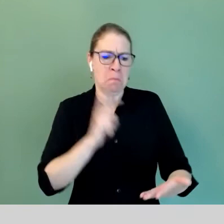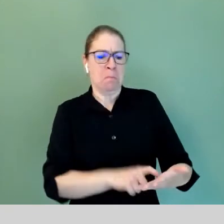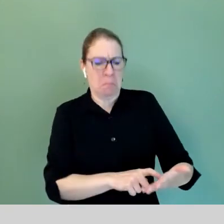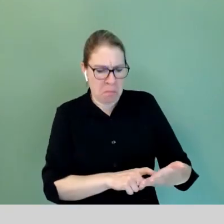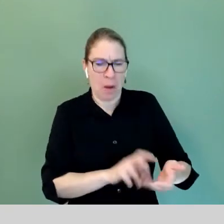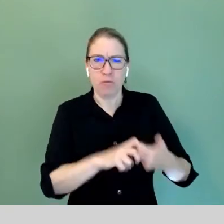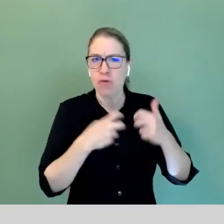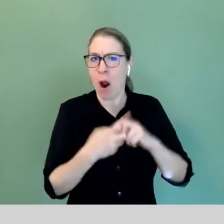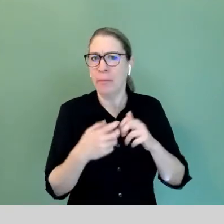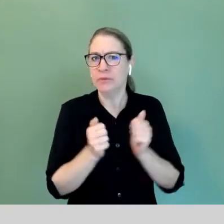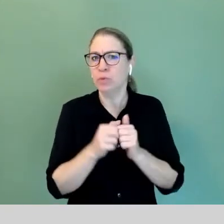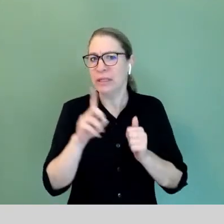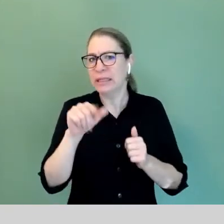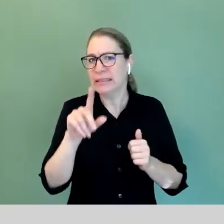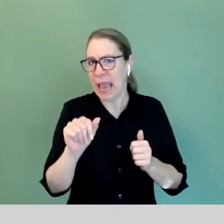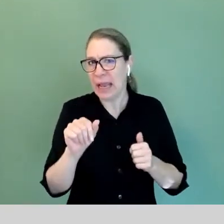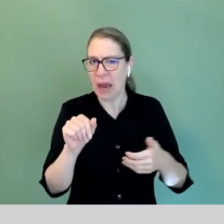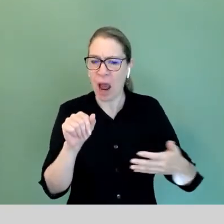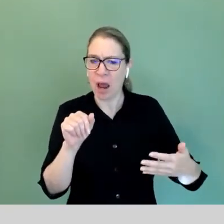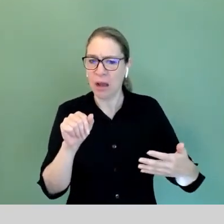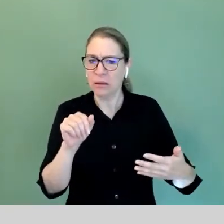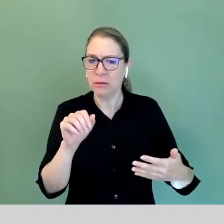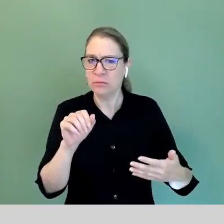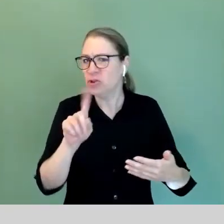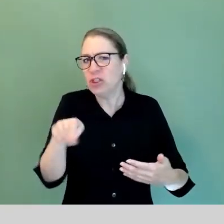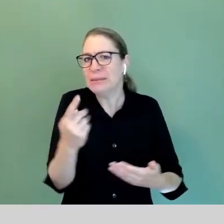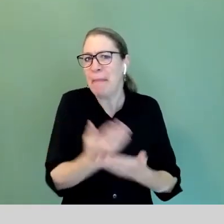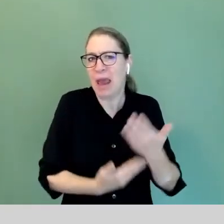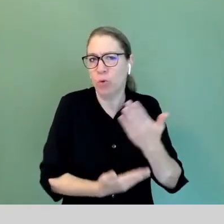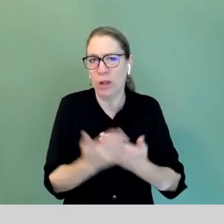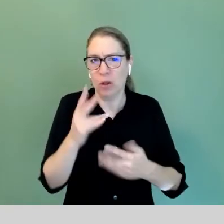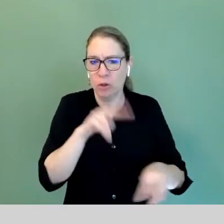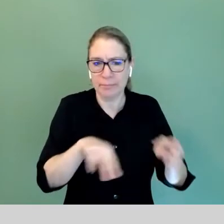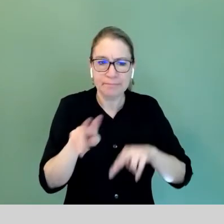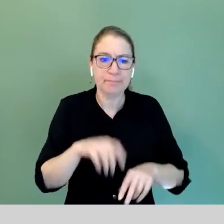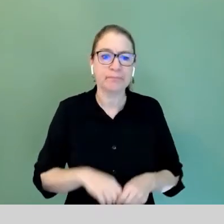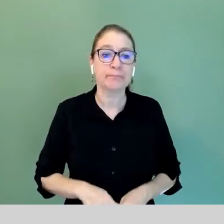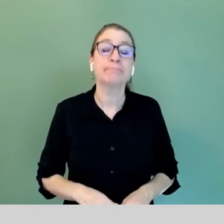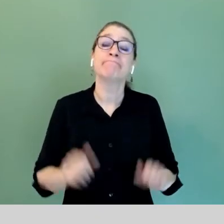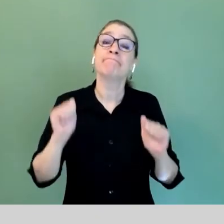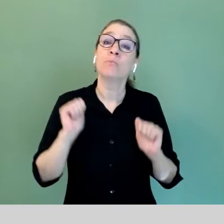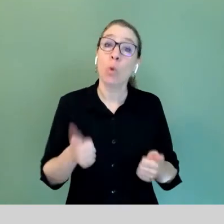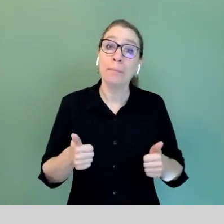with the data already if you look at them manually. Cool.